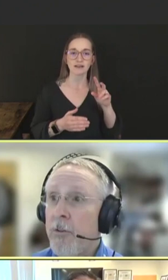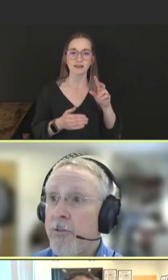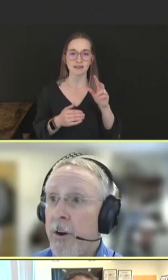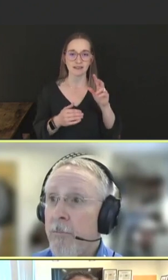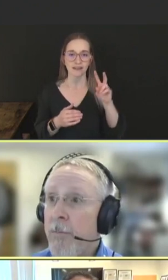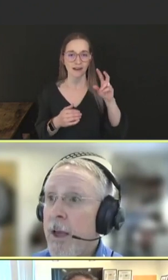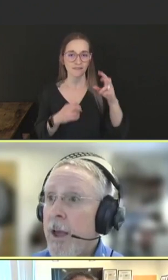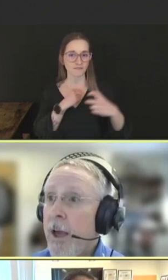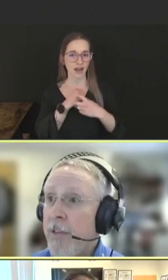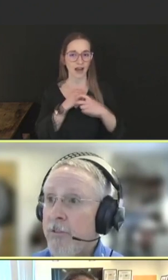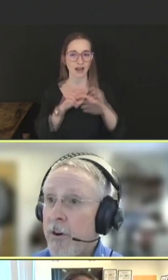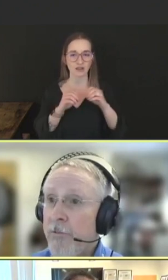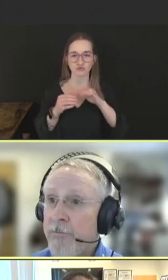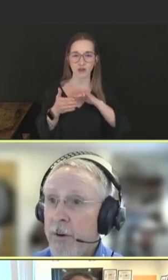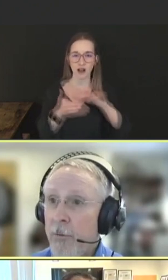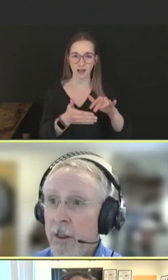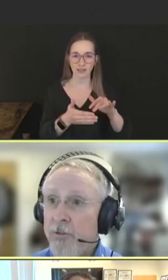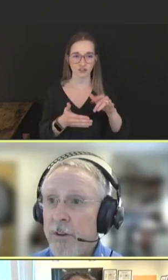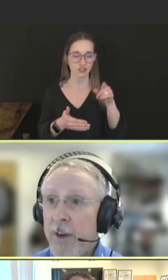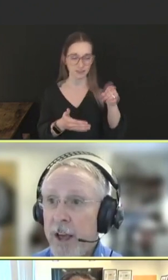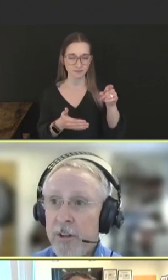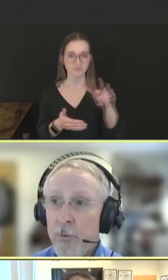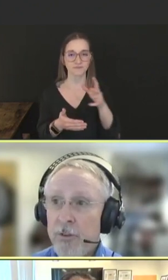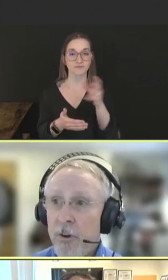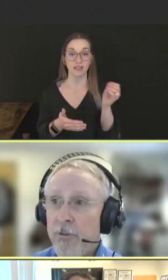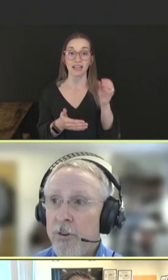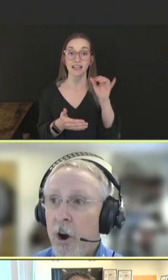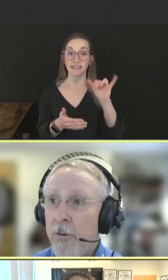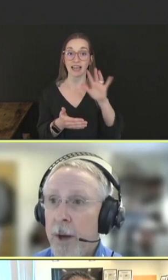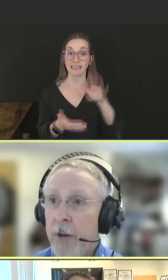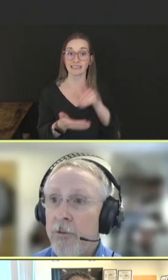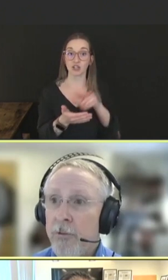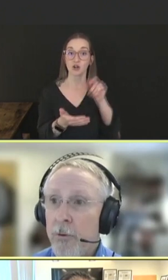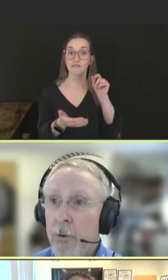Medical Center, and the center for virology and vaccine research at Harvard Medical School.